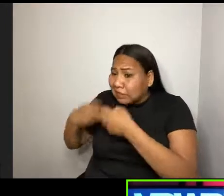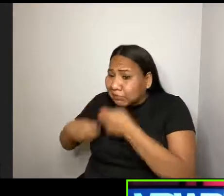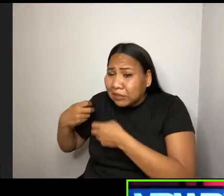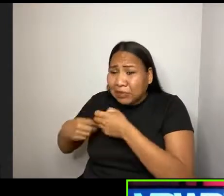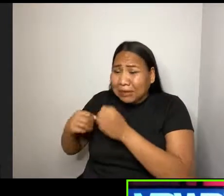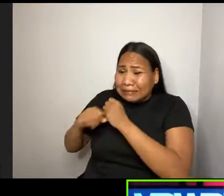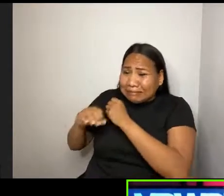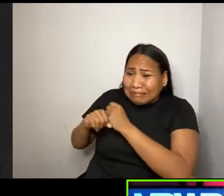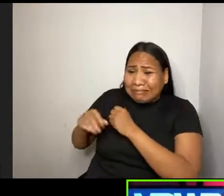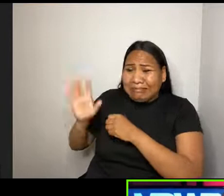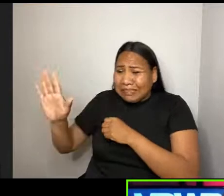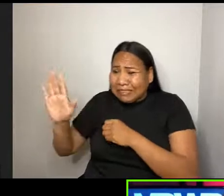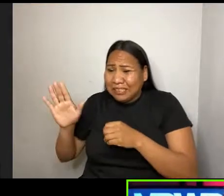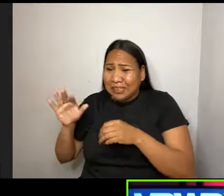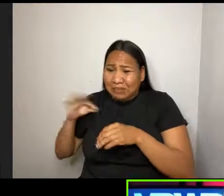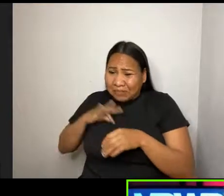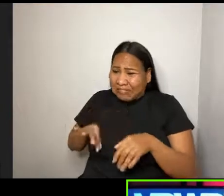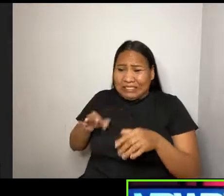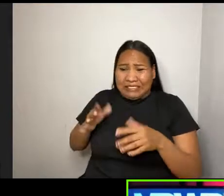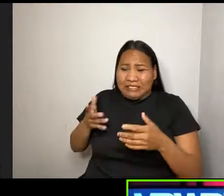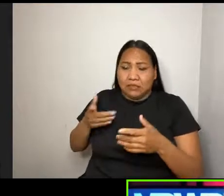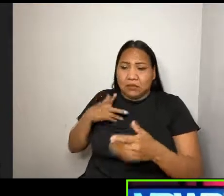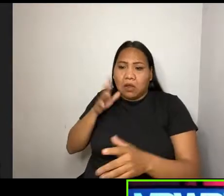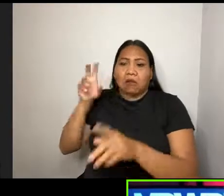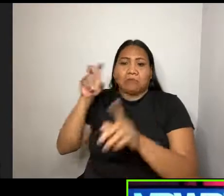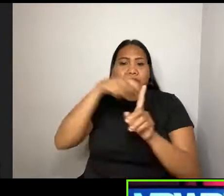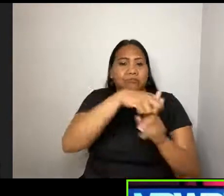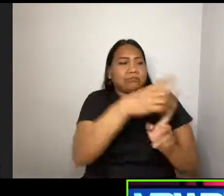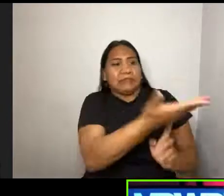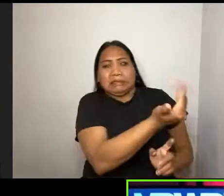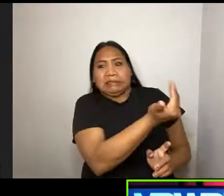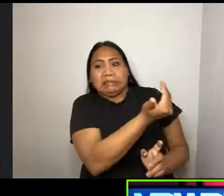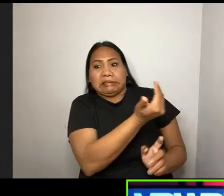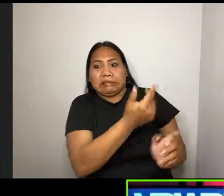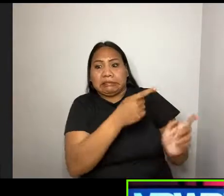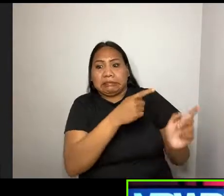price, or I have built websites for nonprofits in my community and hosted them on my servers